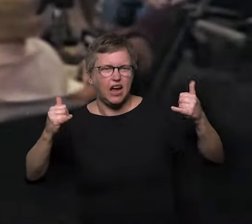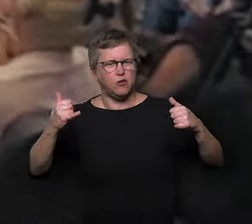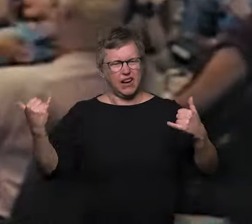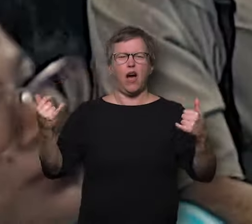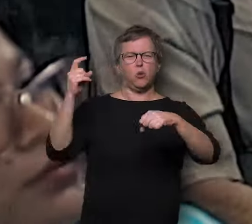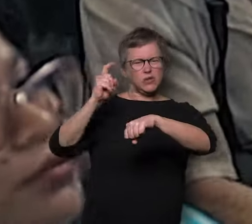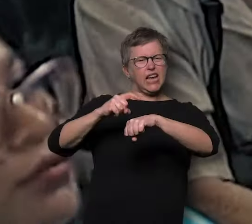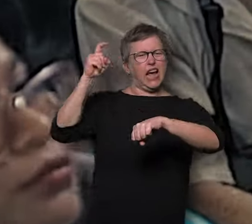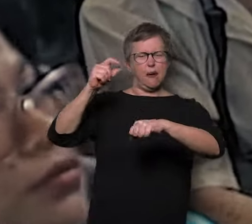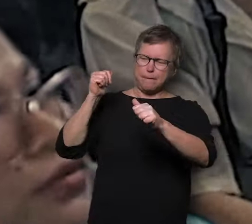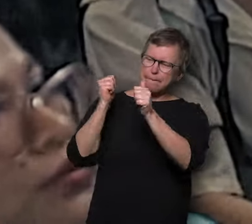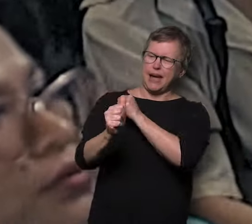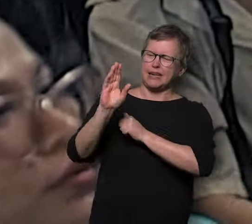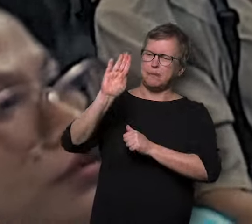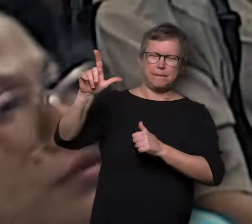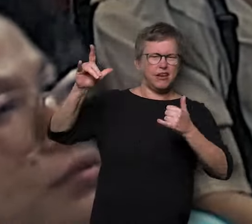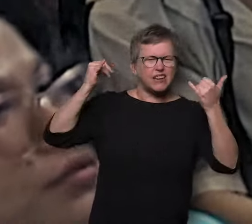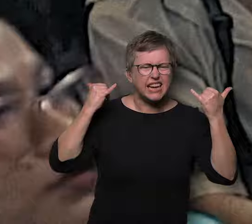Our time has come. Pass this bill now!